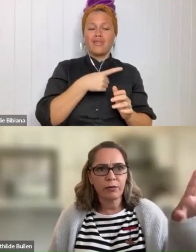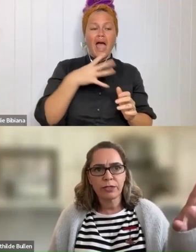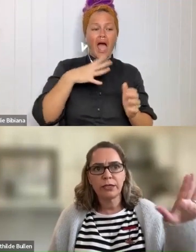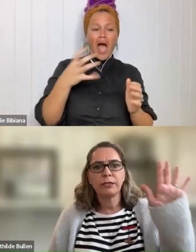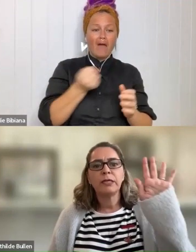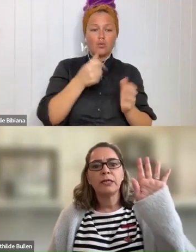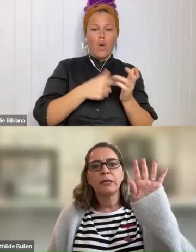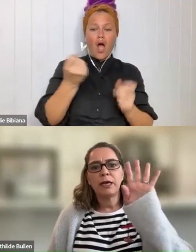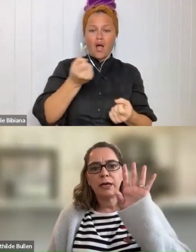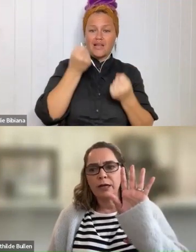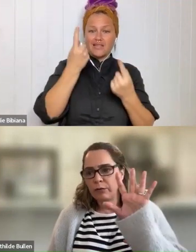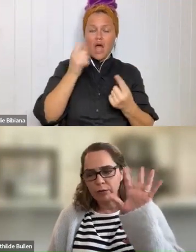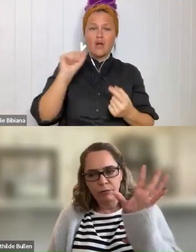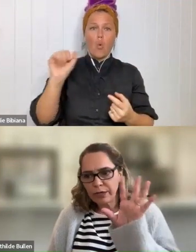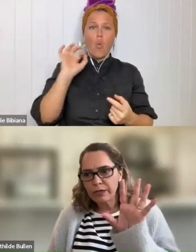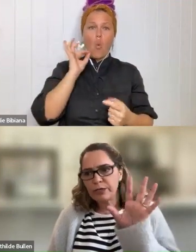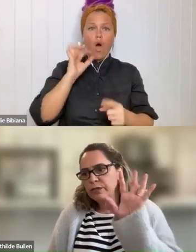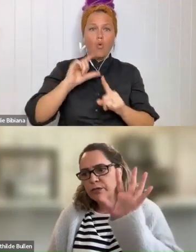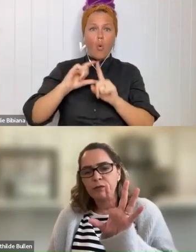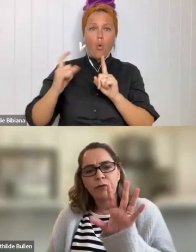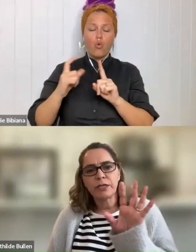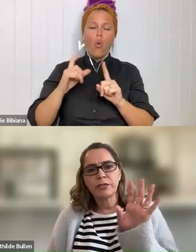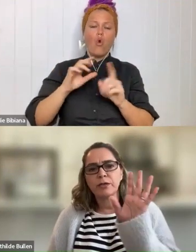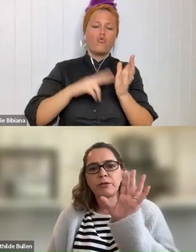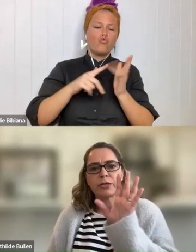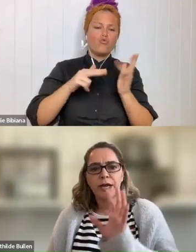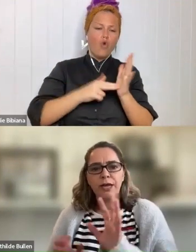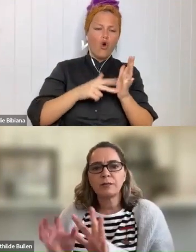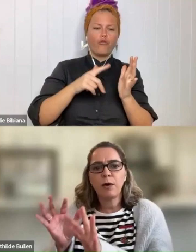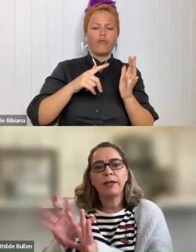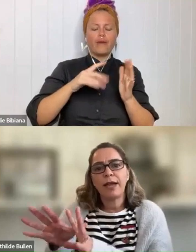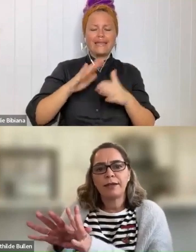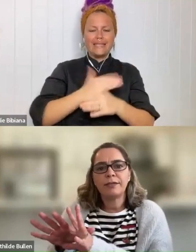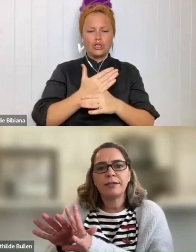culture or non Indigenous conversations culture as well as